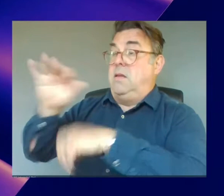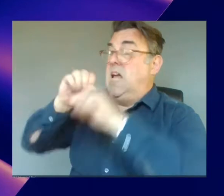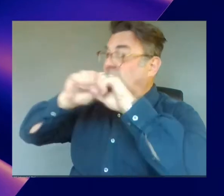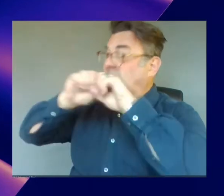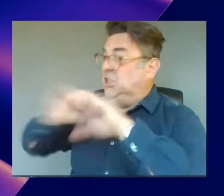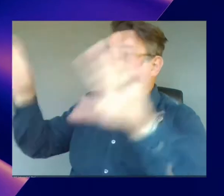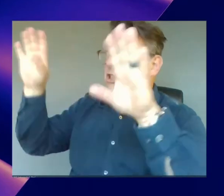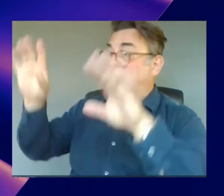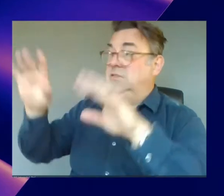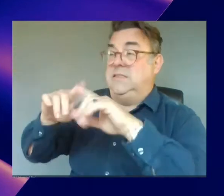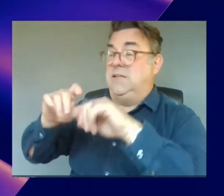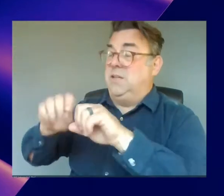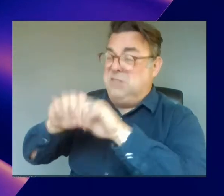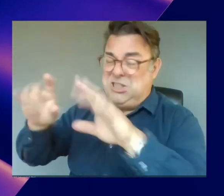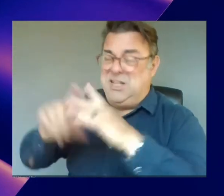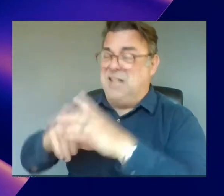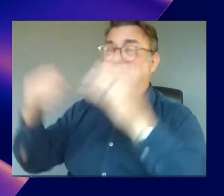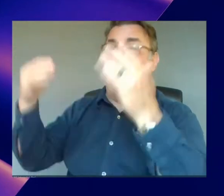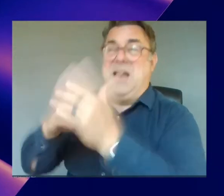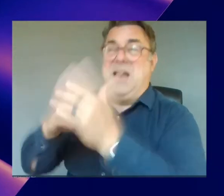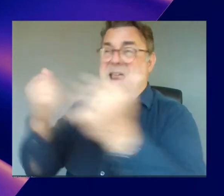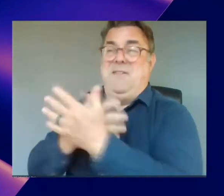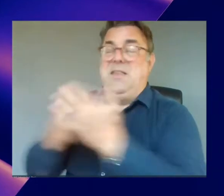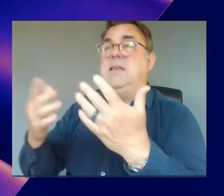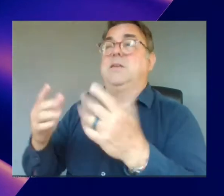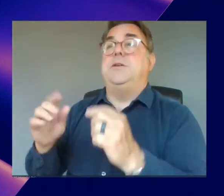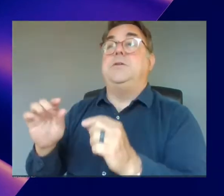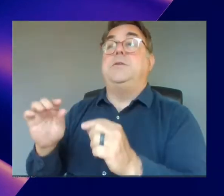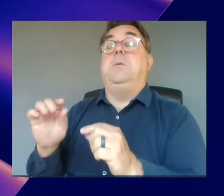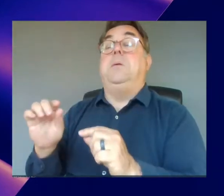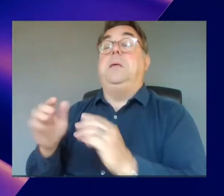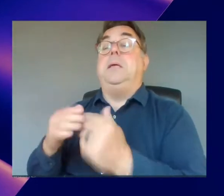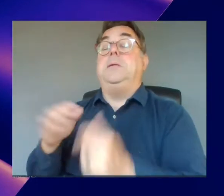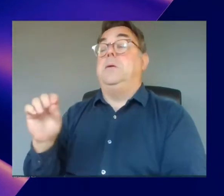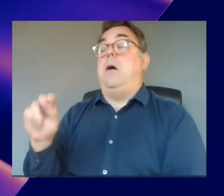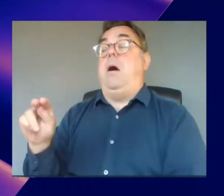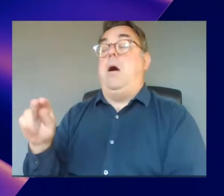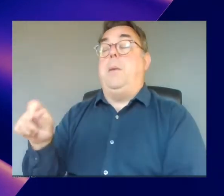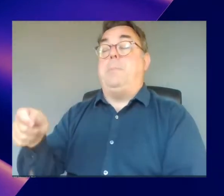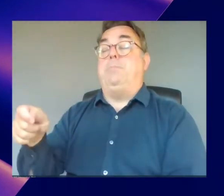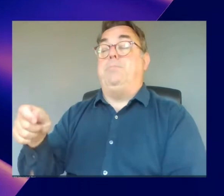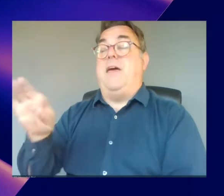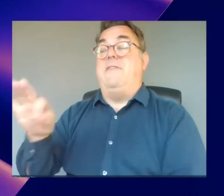You're not restarting your application, but instead you're simply toggling that feature flag, and that enables the feature